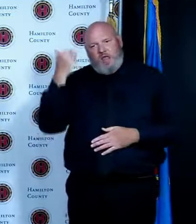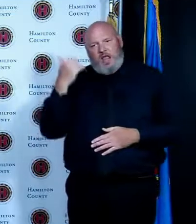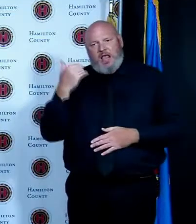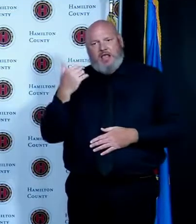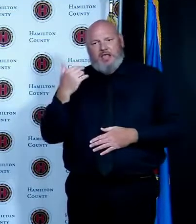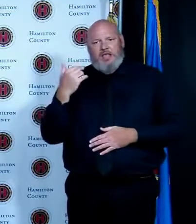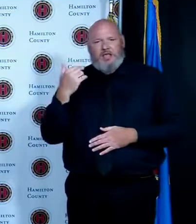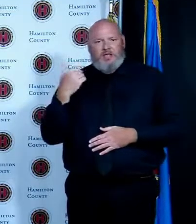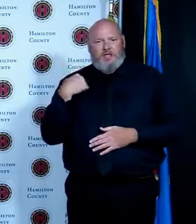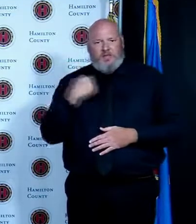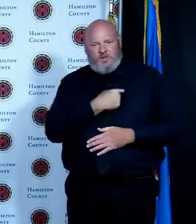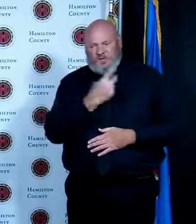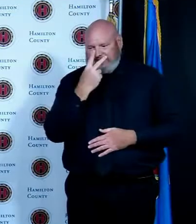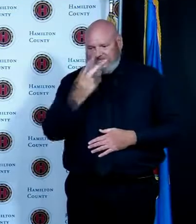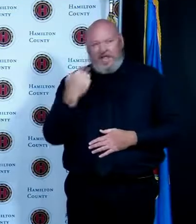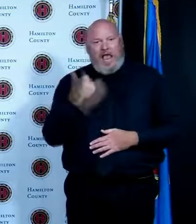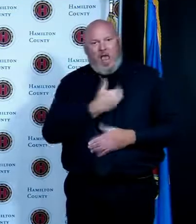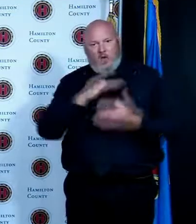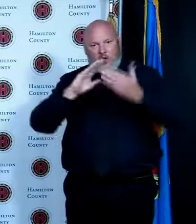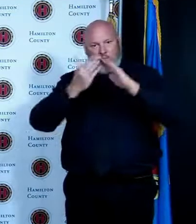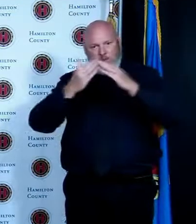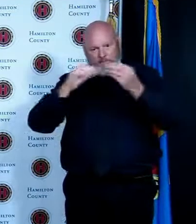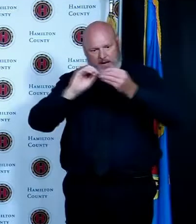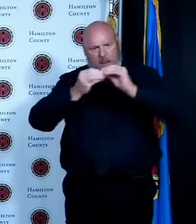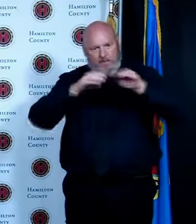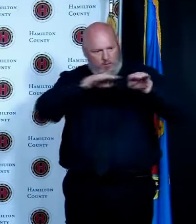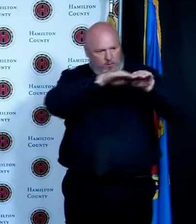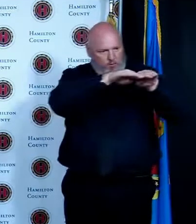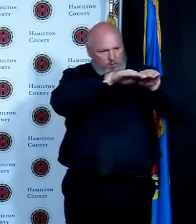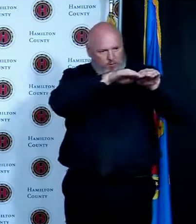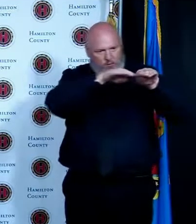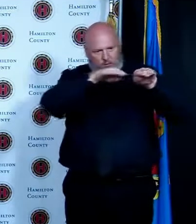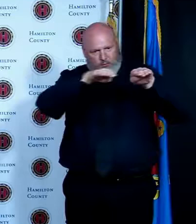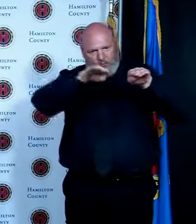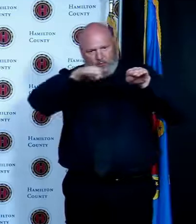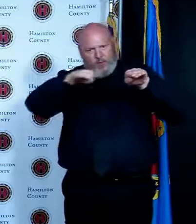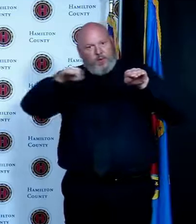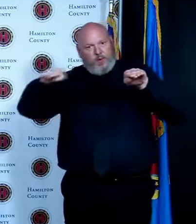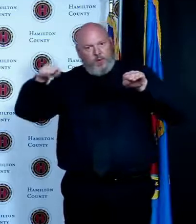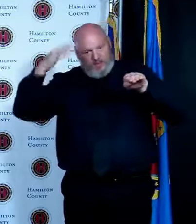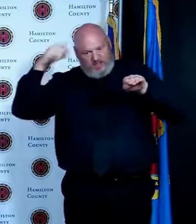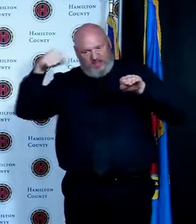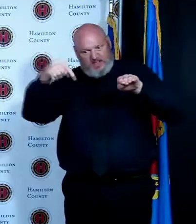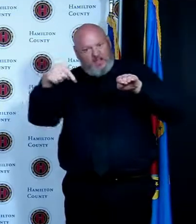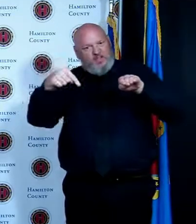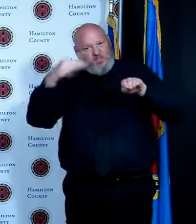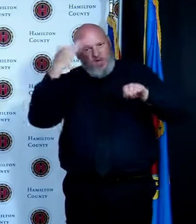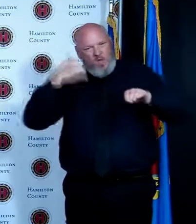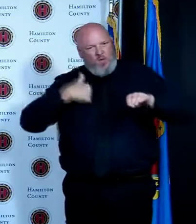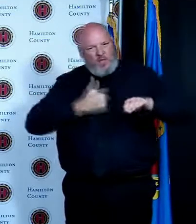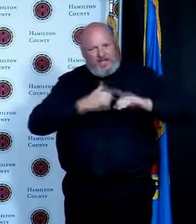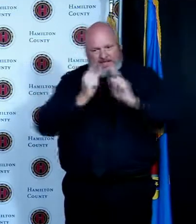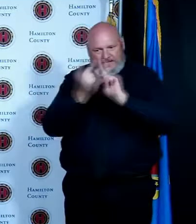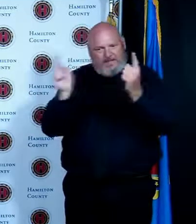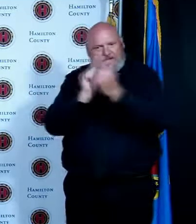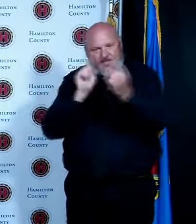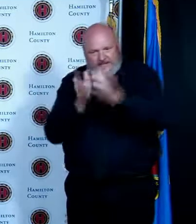um we will be back uh next Wednesday unless we need to be here sooner than that um I don't anticipate that